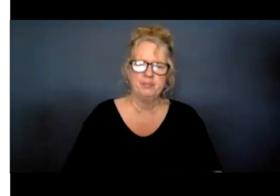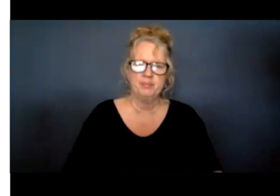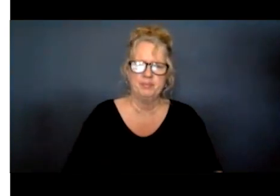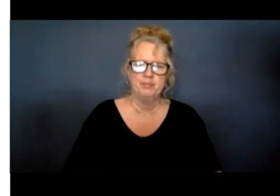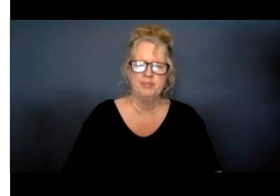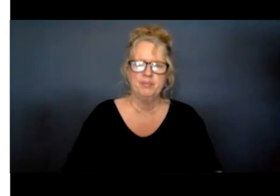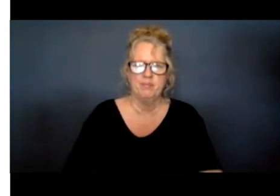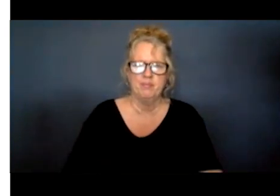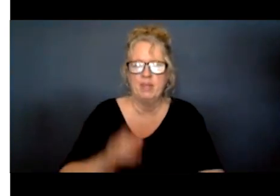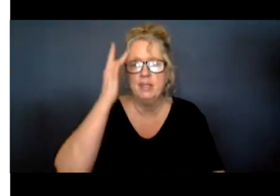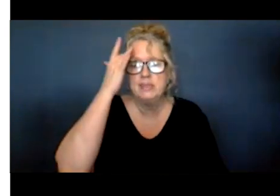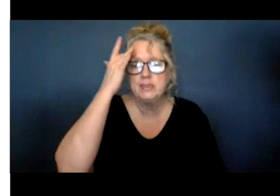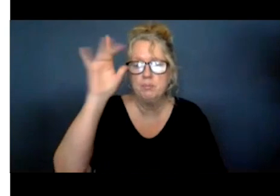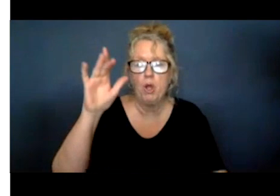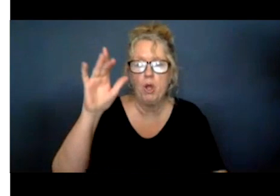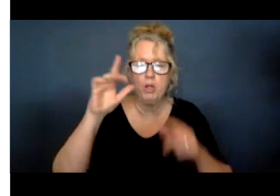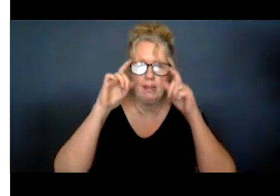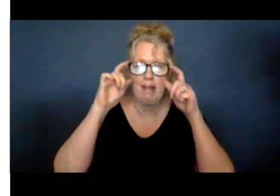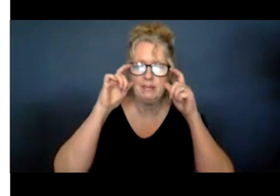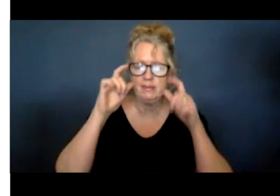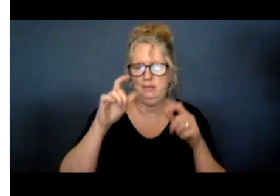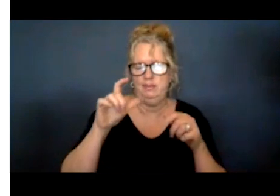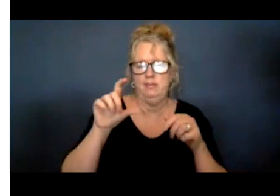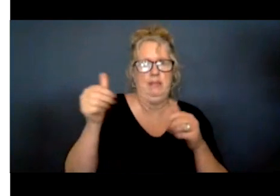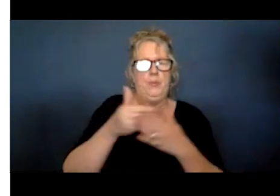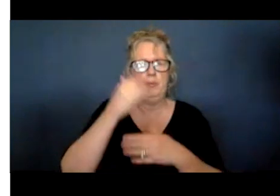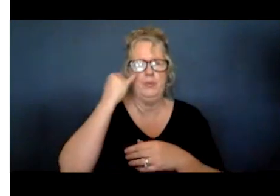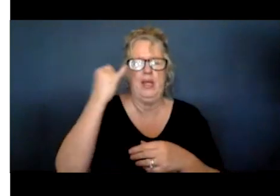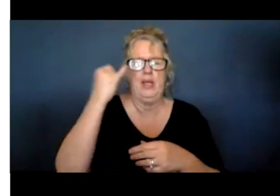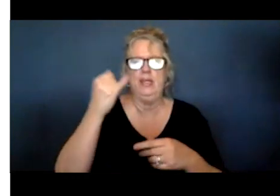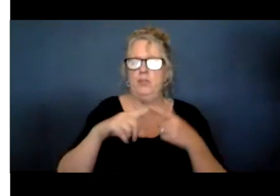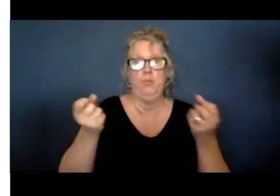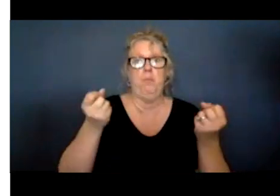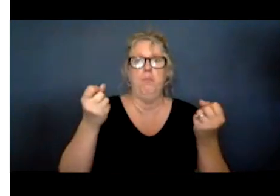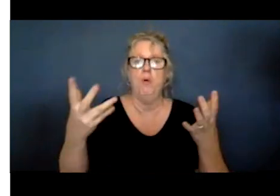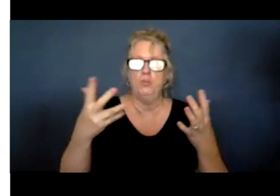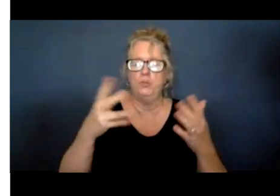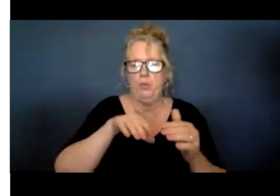Smart glasses are another innovation with multiple accessibility applications.